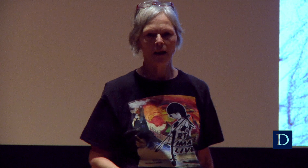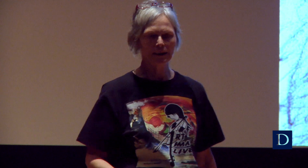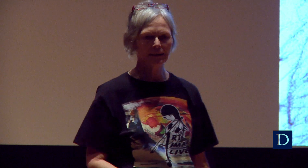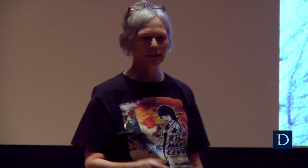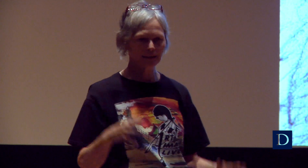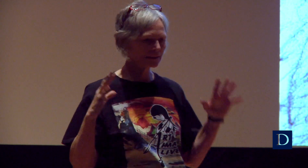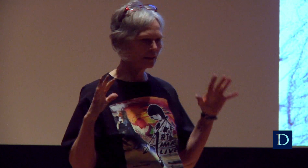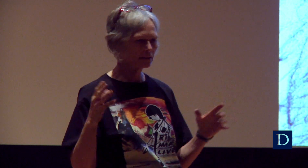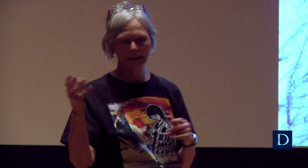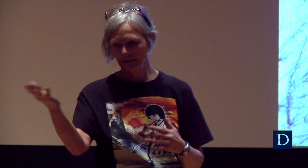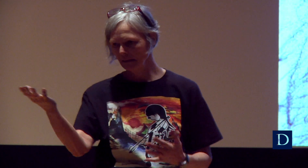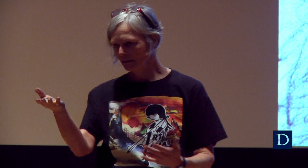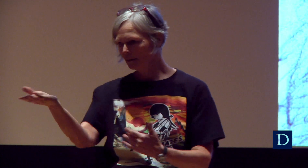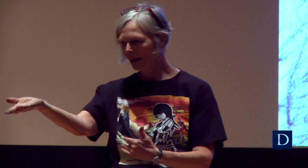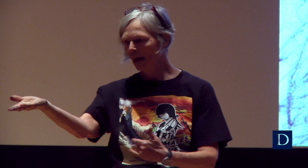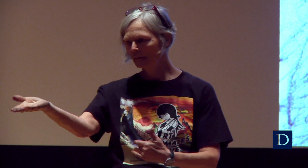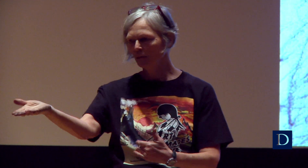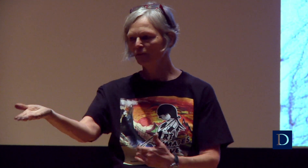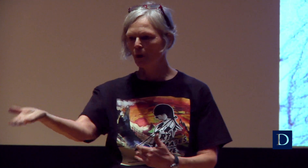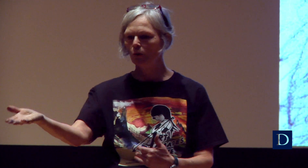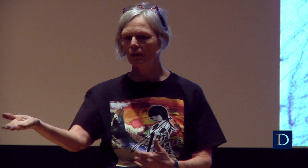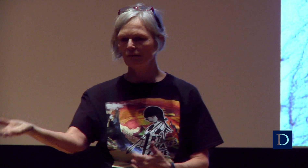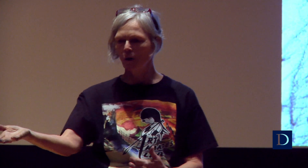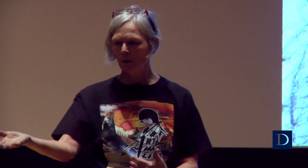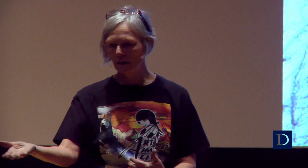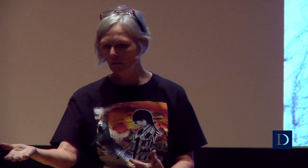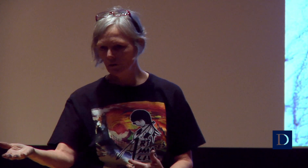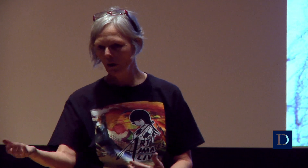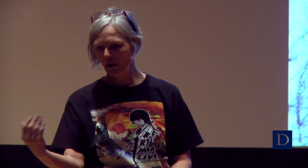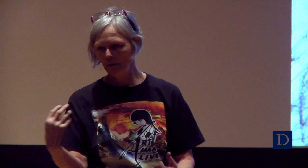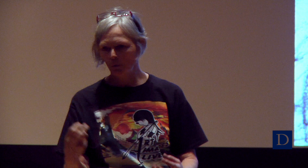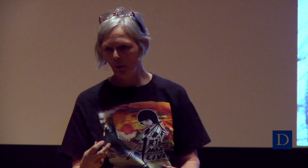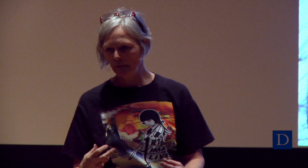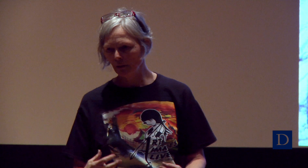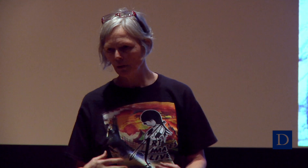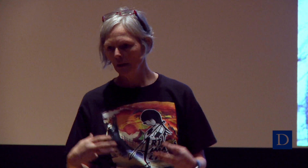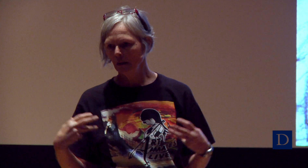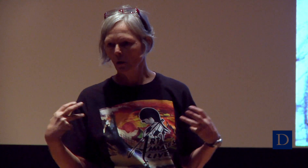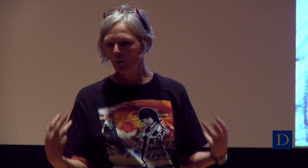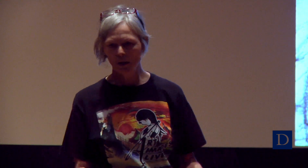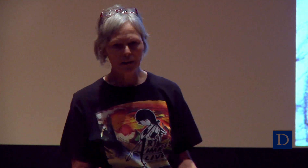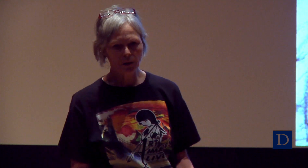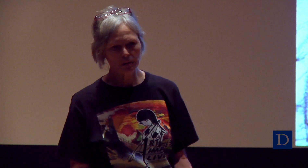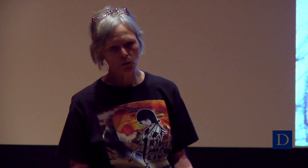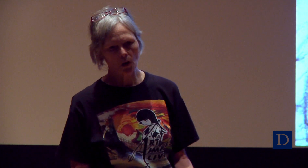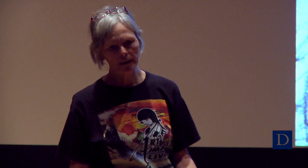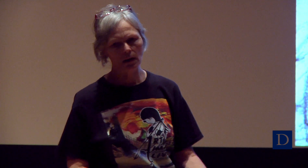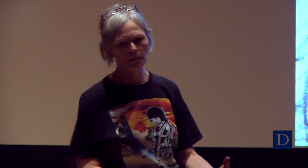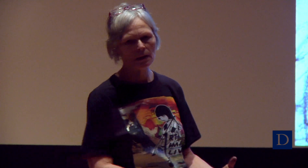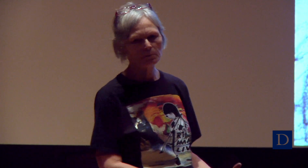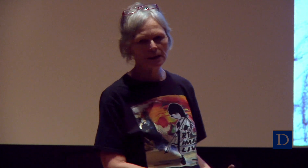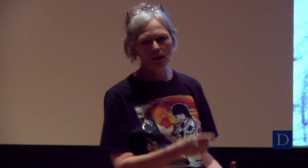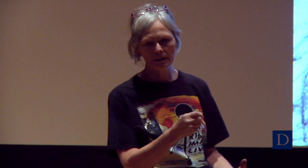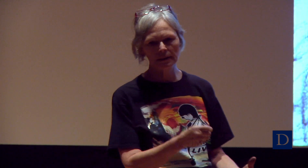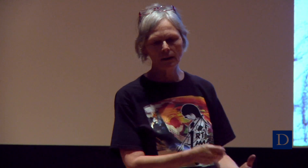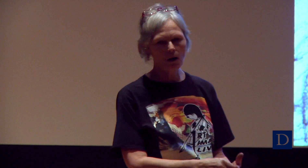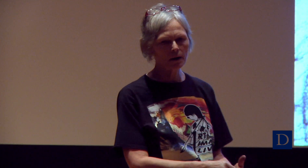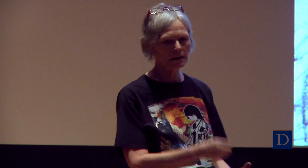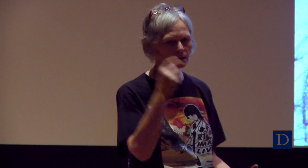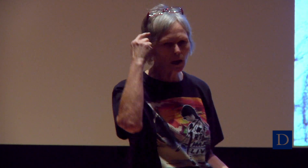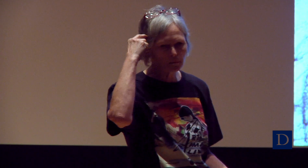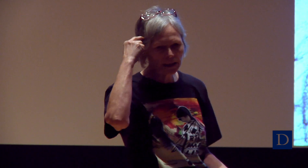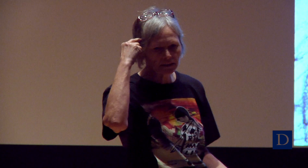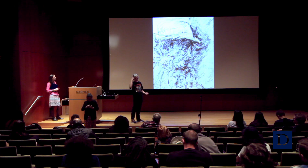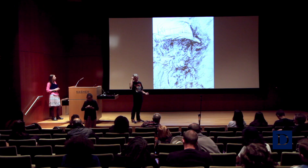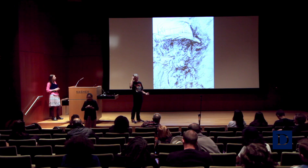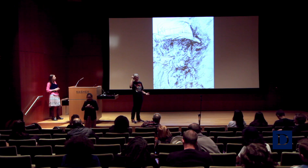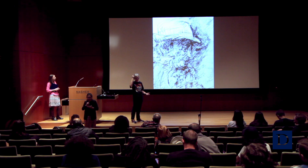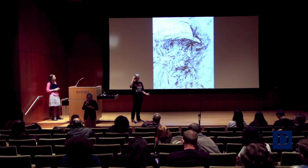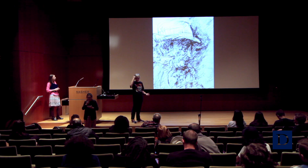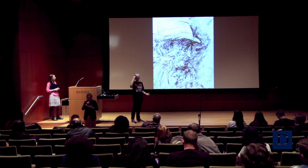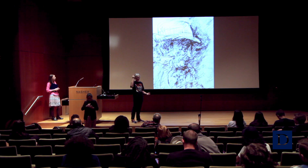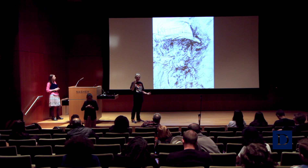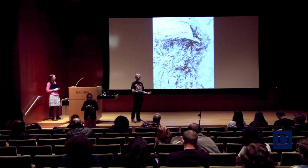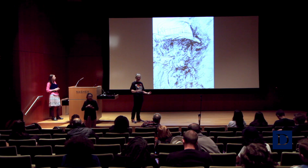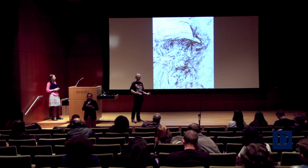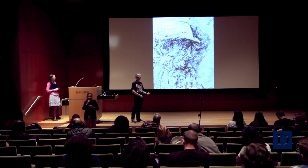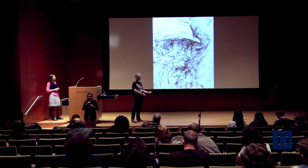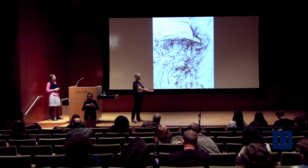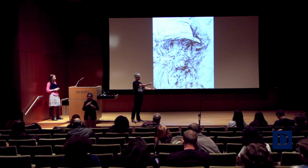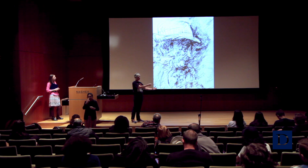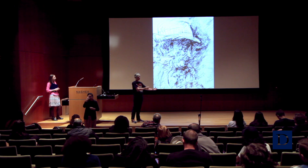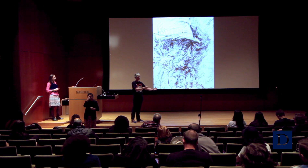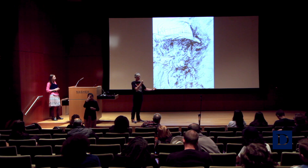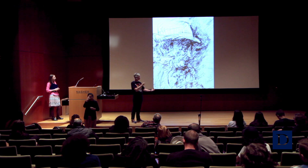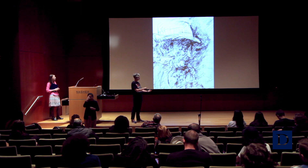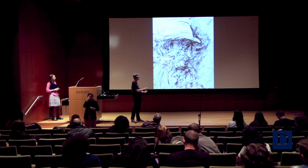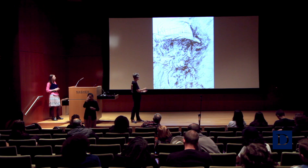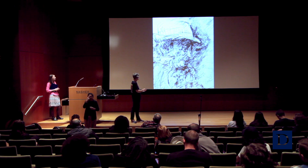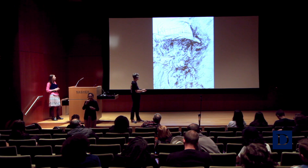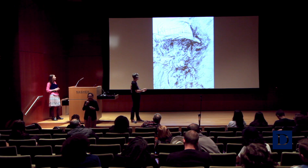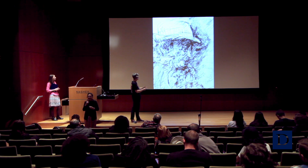I have to totally focus on whoever or whatever I’m drawing on, because the art is not based about what I’m thinking. It’s based specifically…